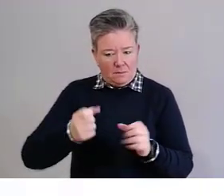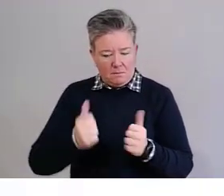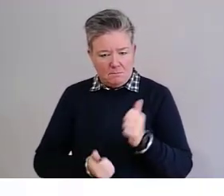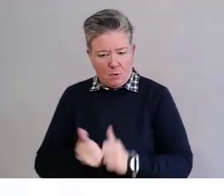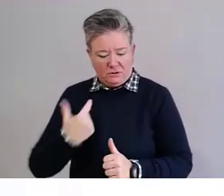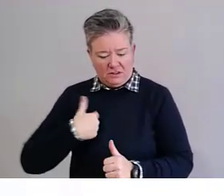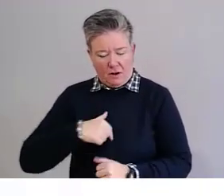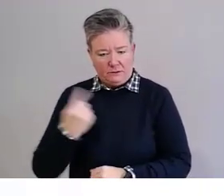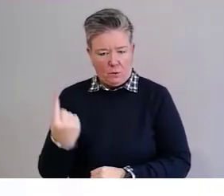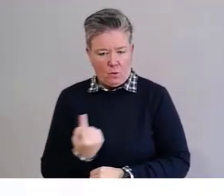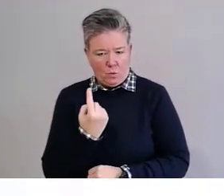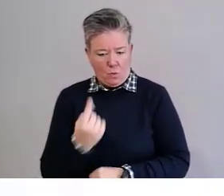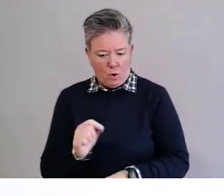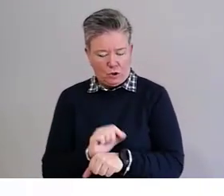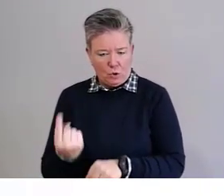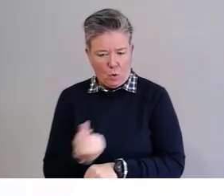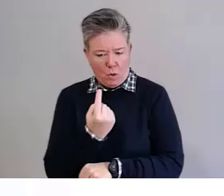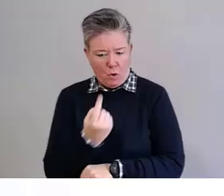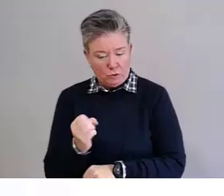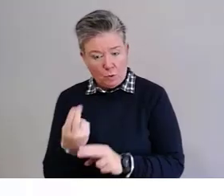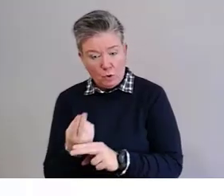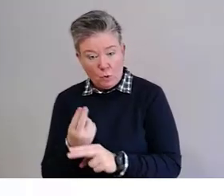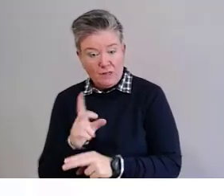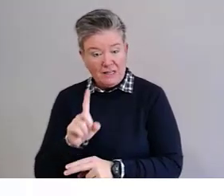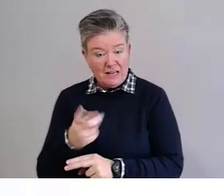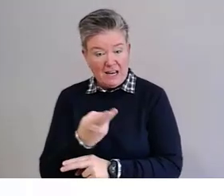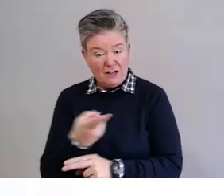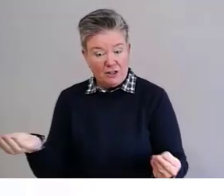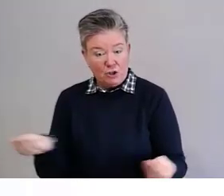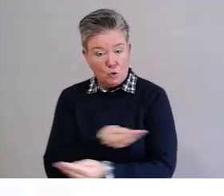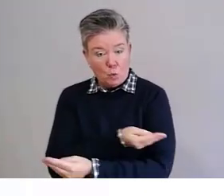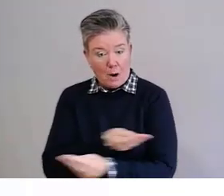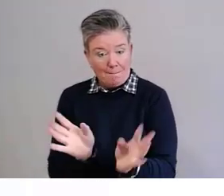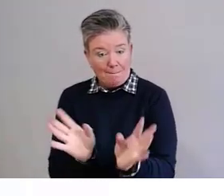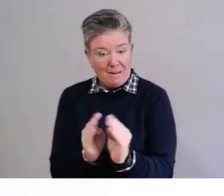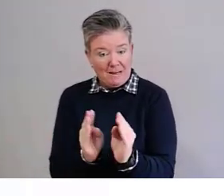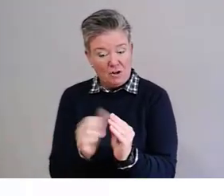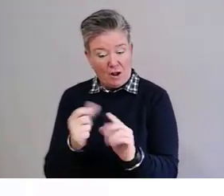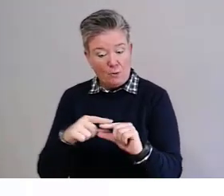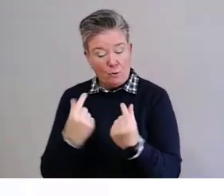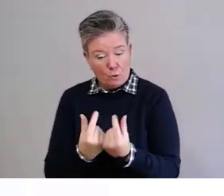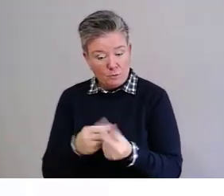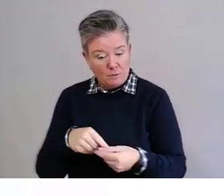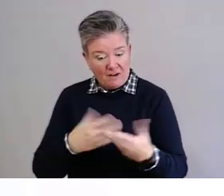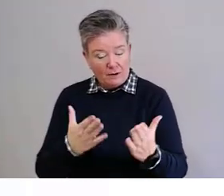um, utilize things like the DHH swap meets and other groups of providers that you're connected with